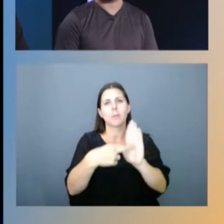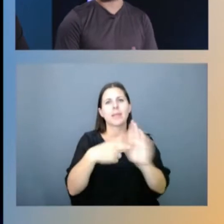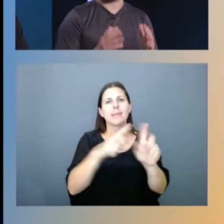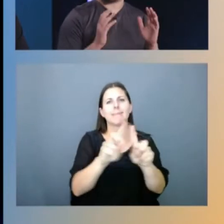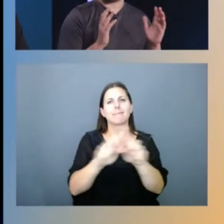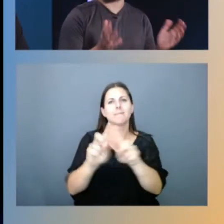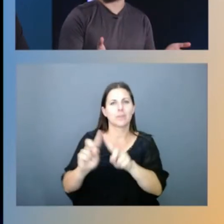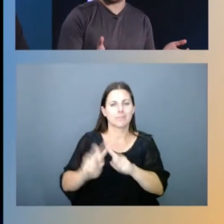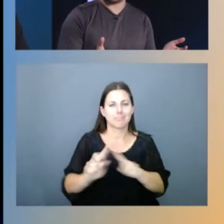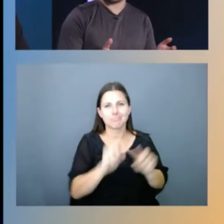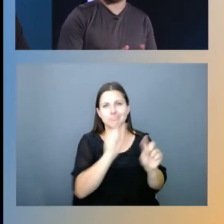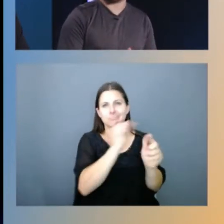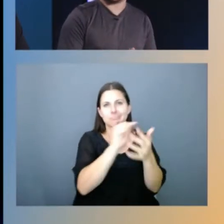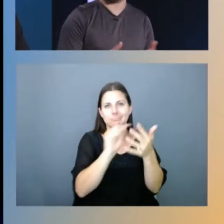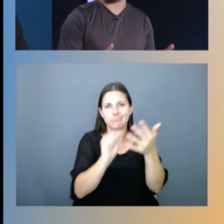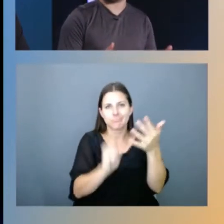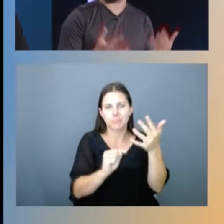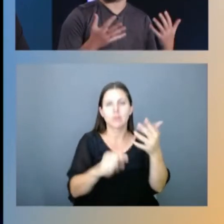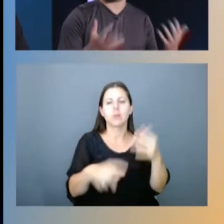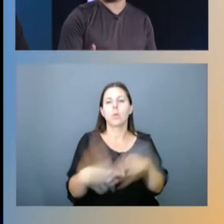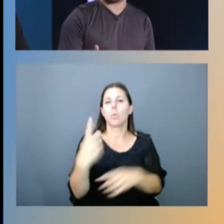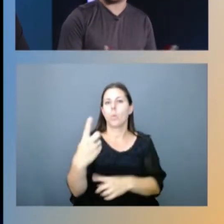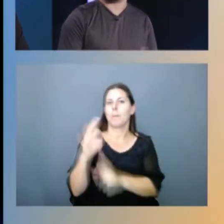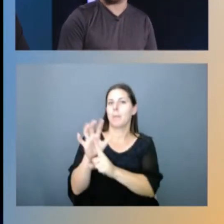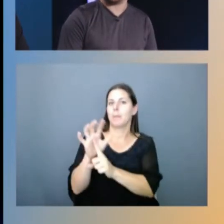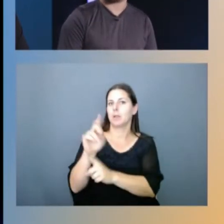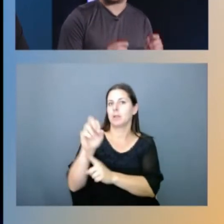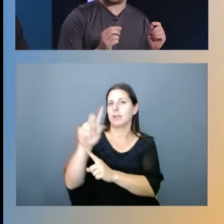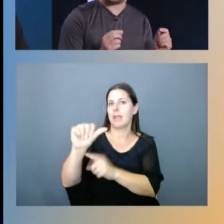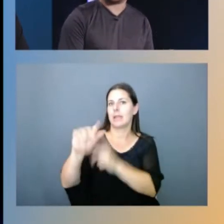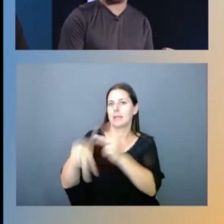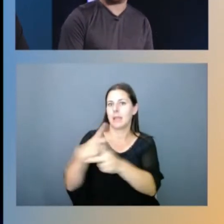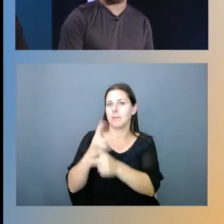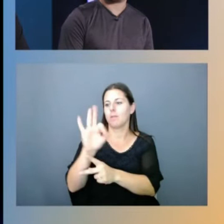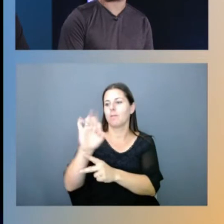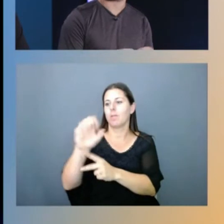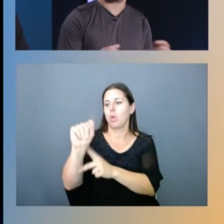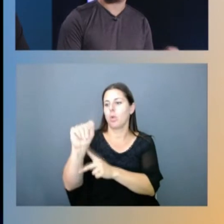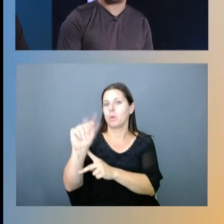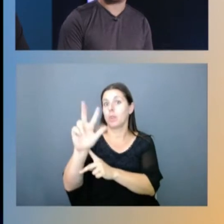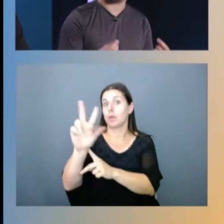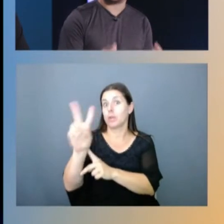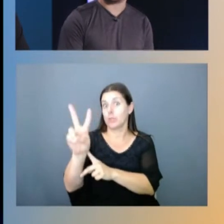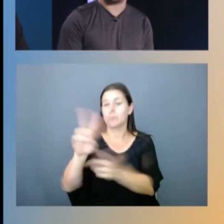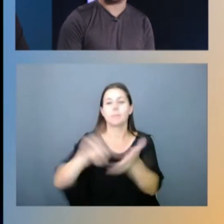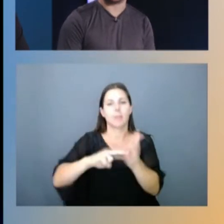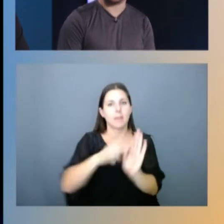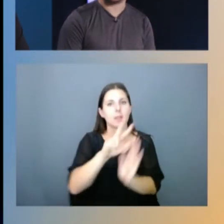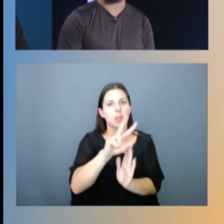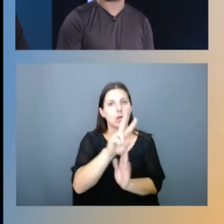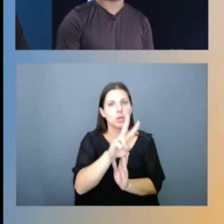So one popular data type is float32, that's a 32 bit representation of a floating point number.